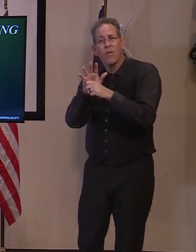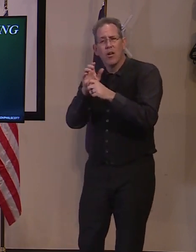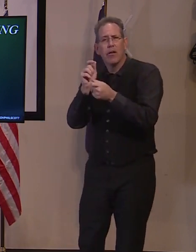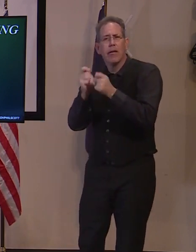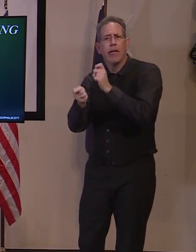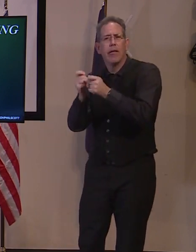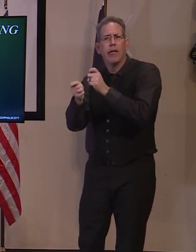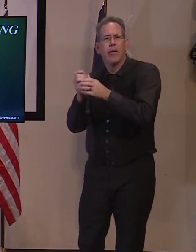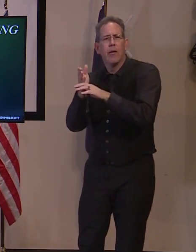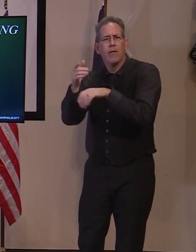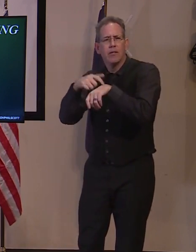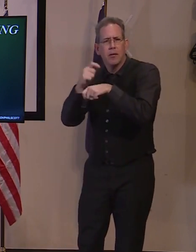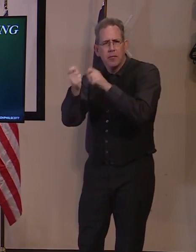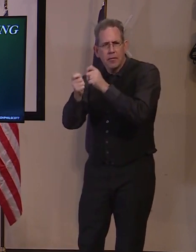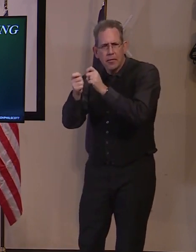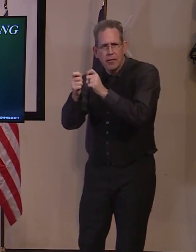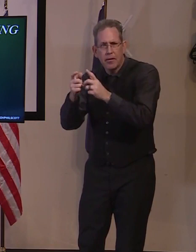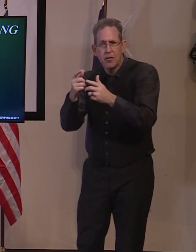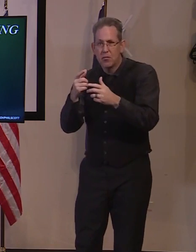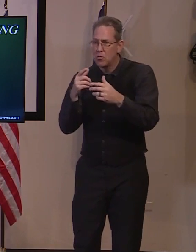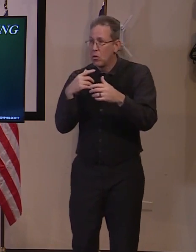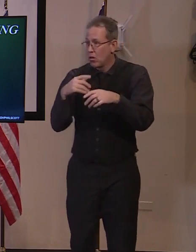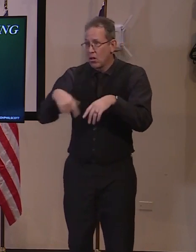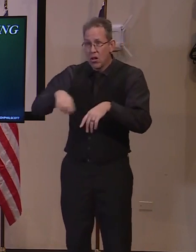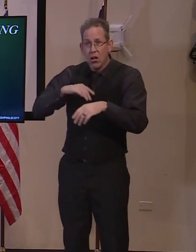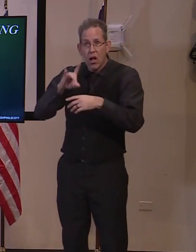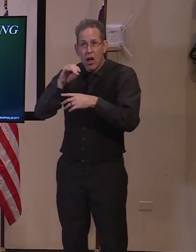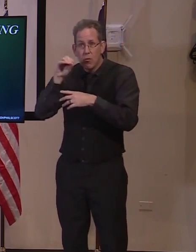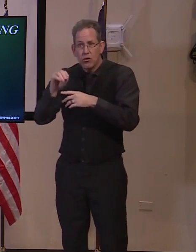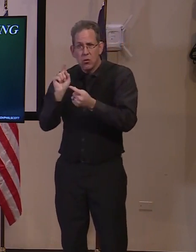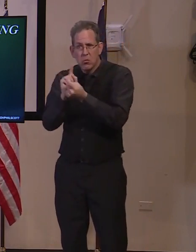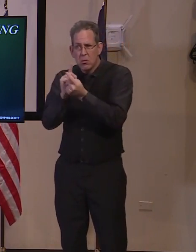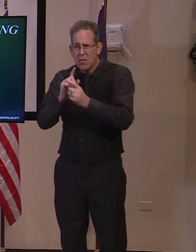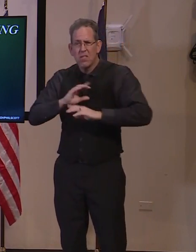18. Last time we adjusted, the date for this recommendation was at the end of